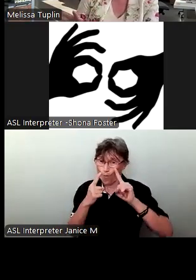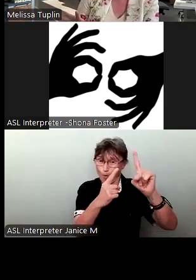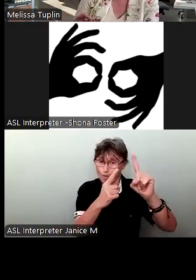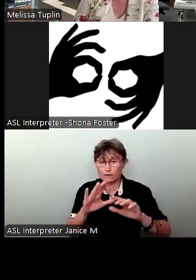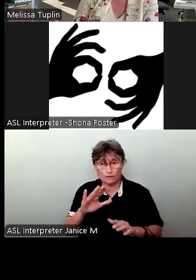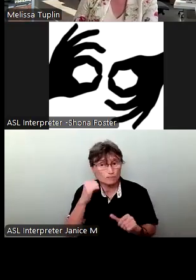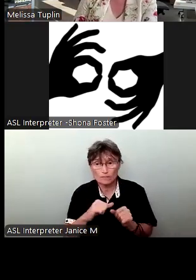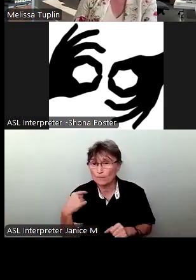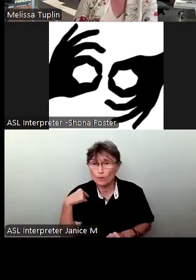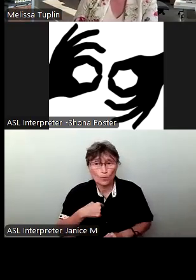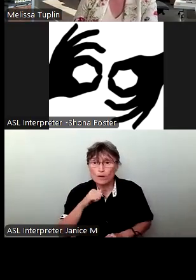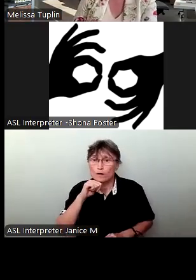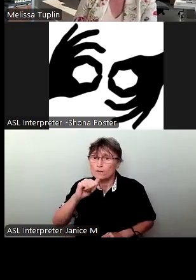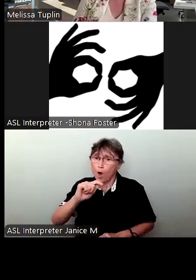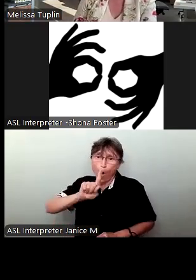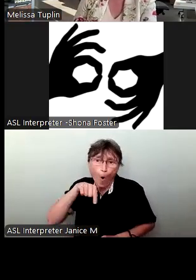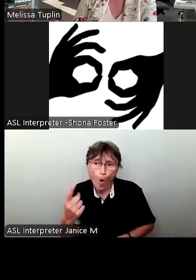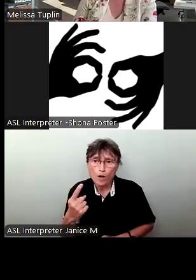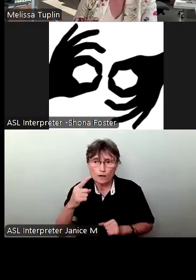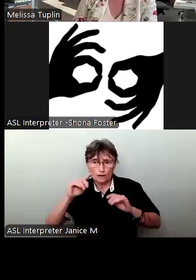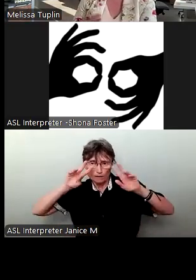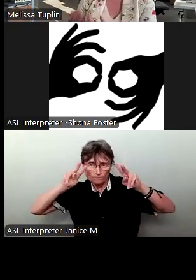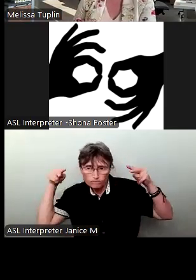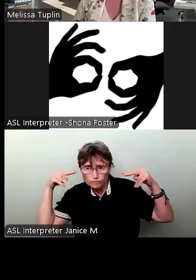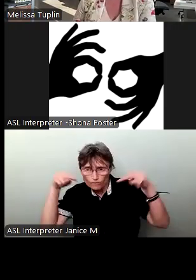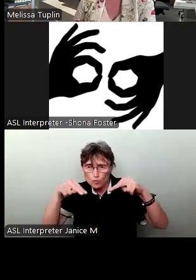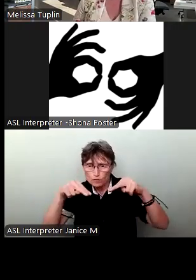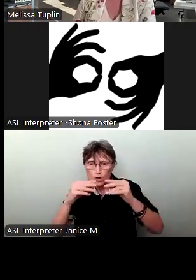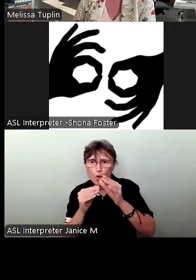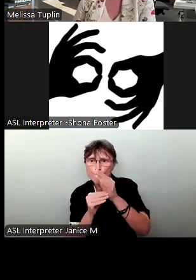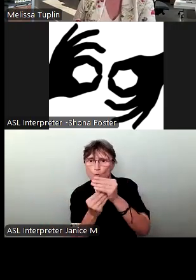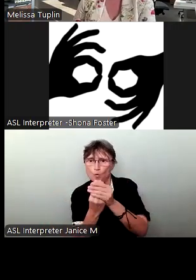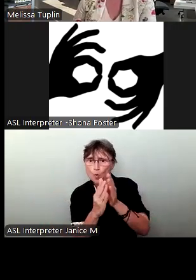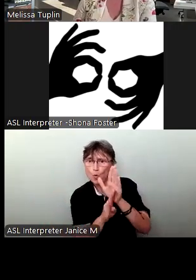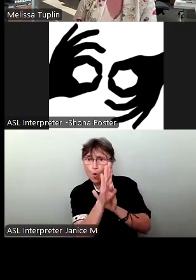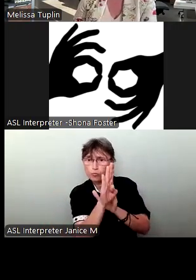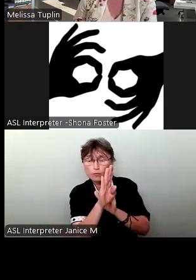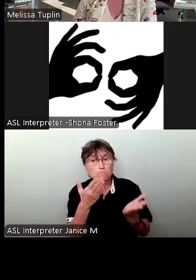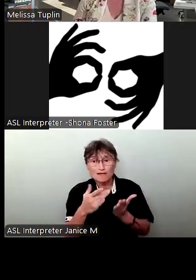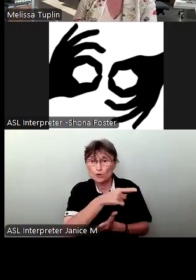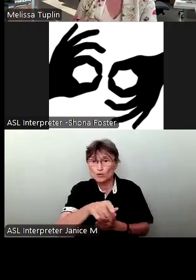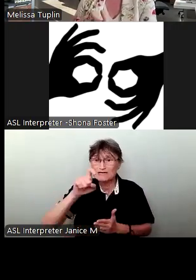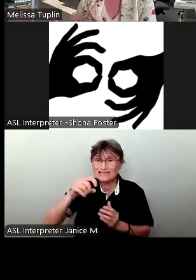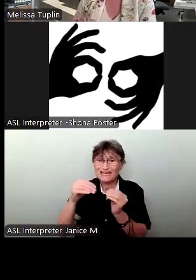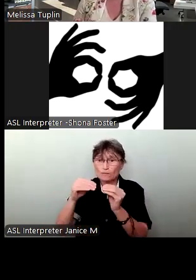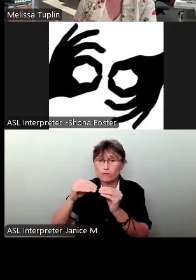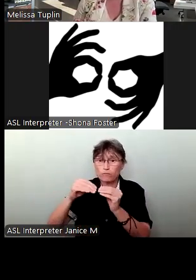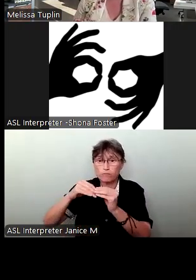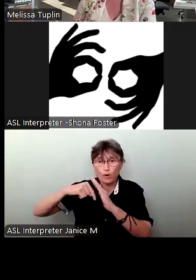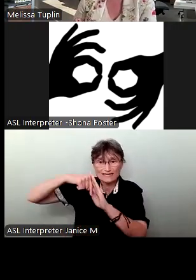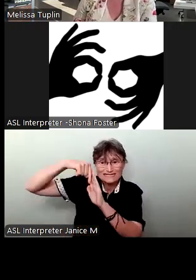growth. This could be about deepening your work in some area or increasing the quality of a